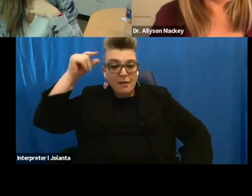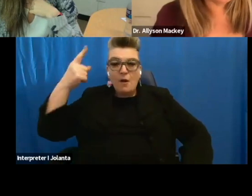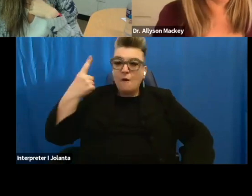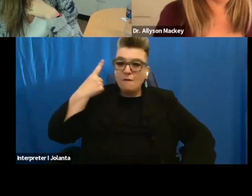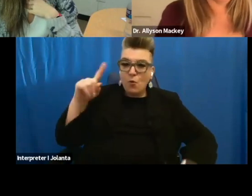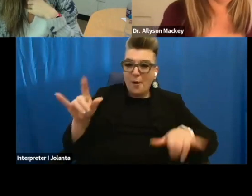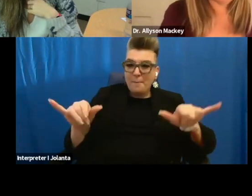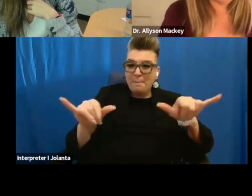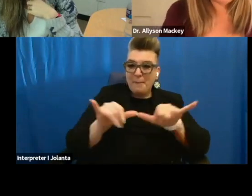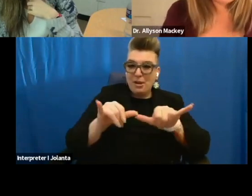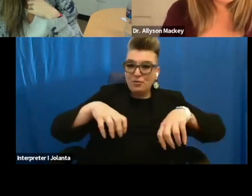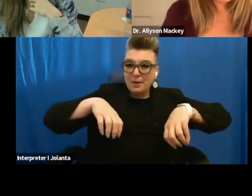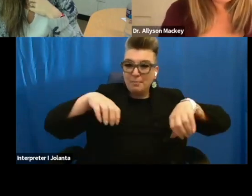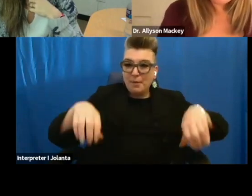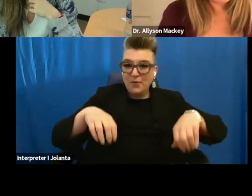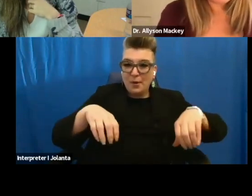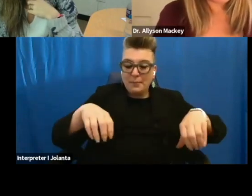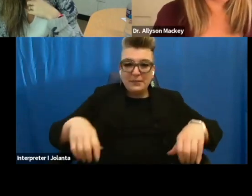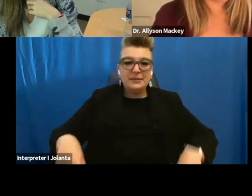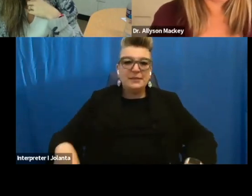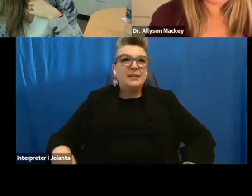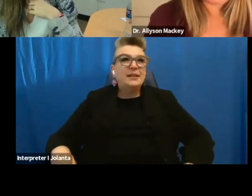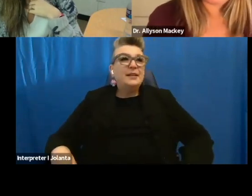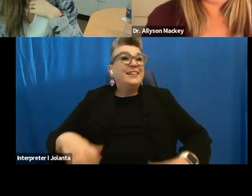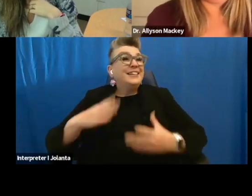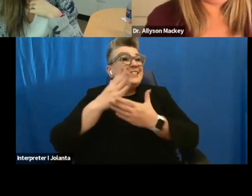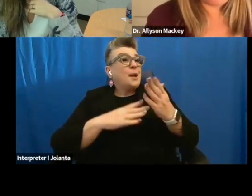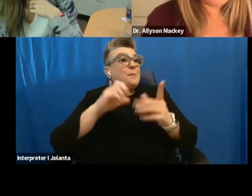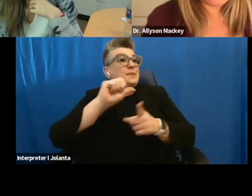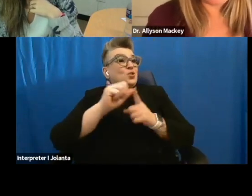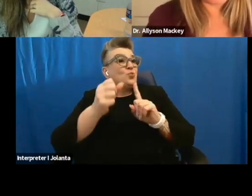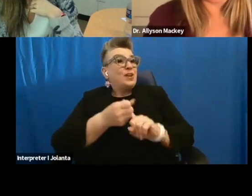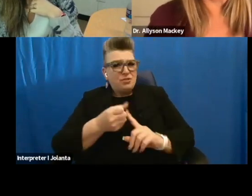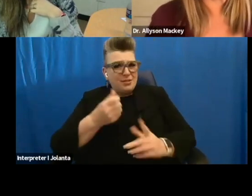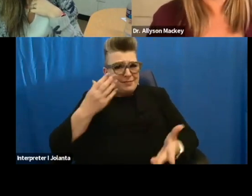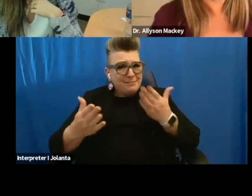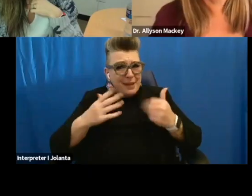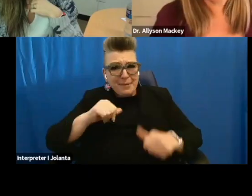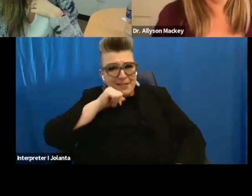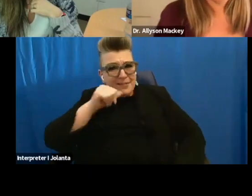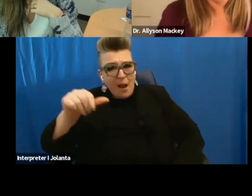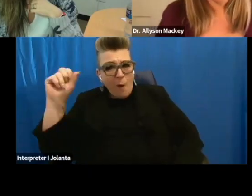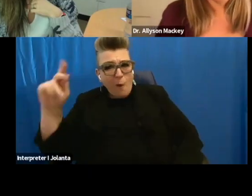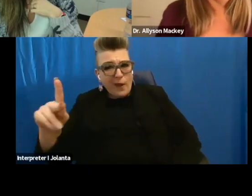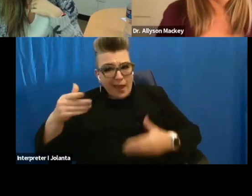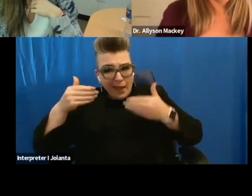in some situations it might uh not always be better to persist in an environment it's